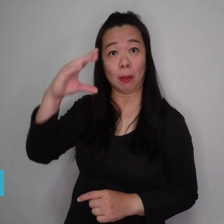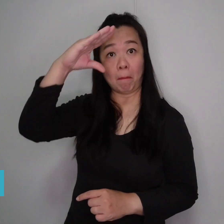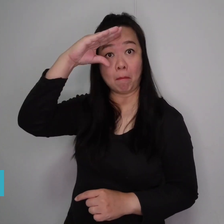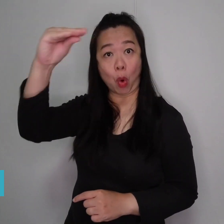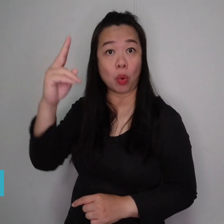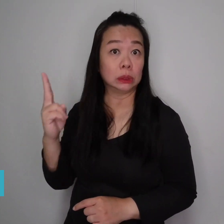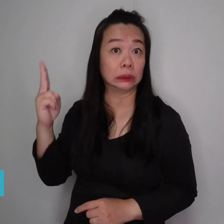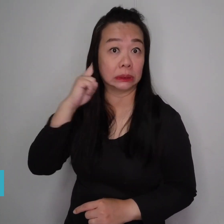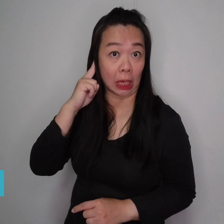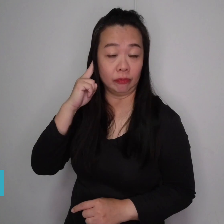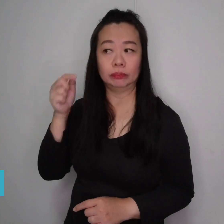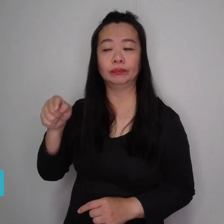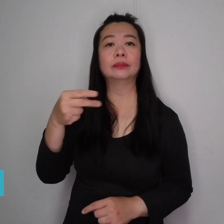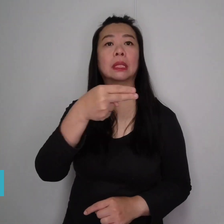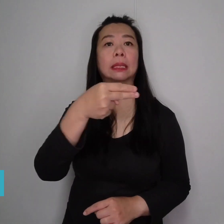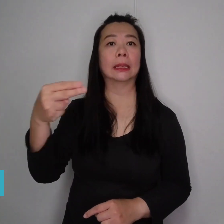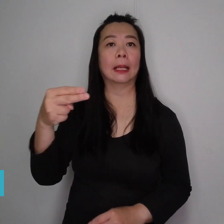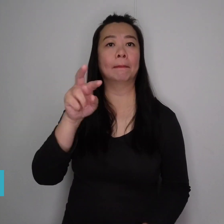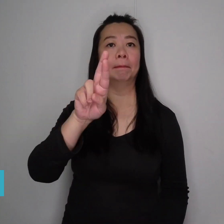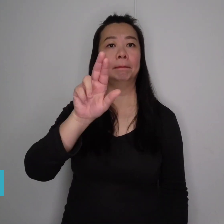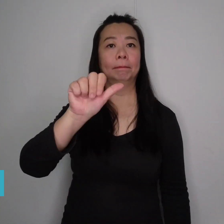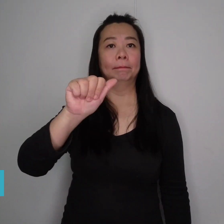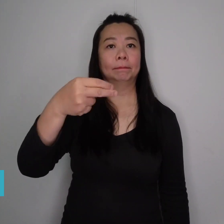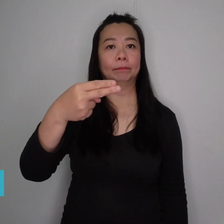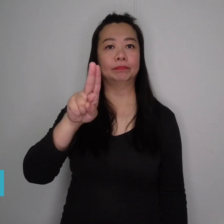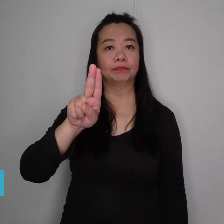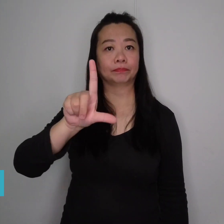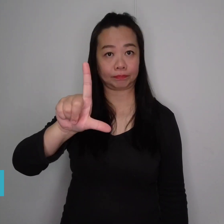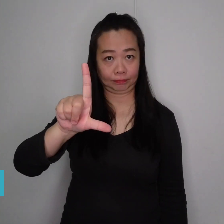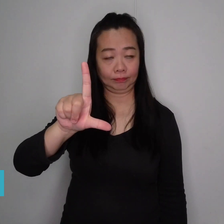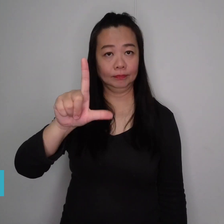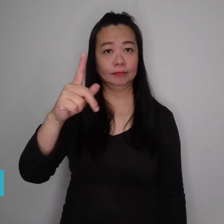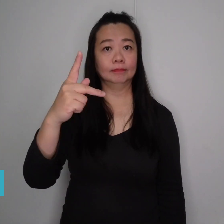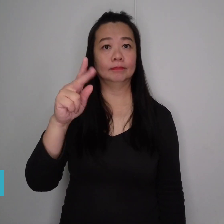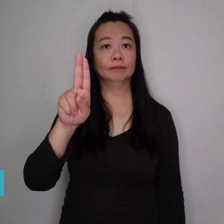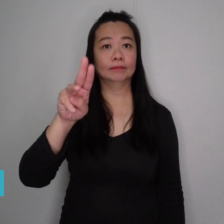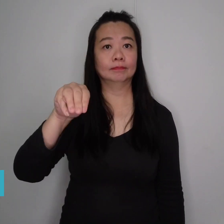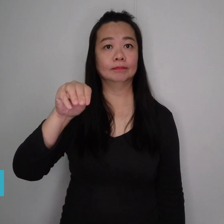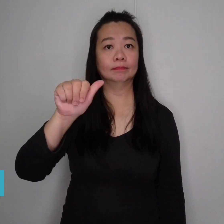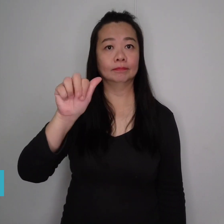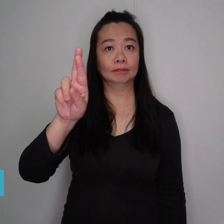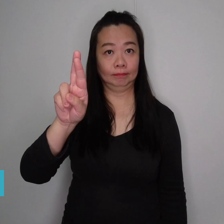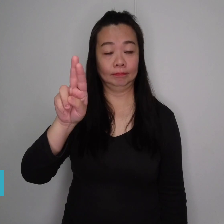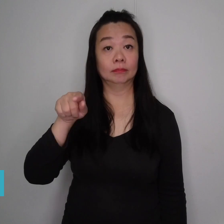from physical classes to online. Online education is not a good